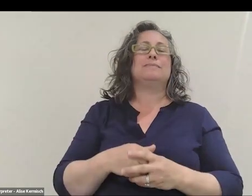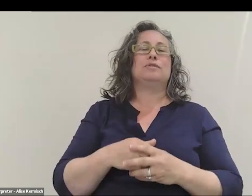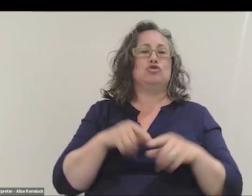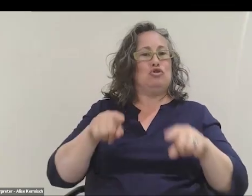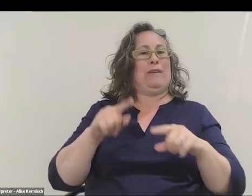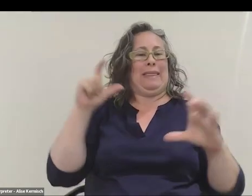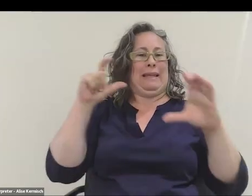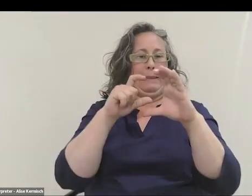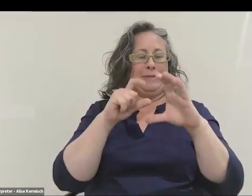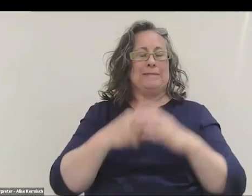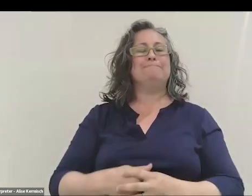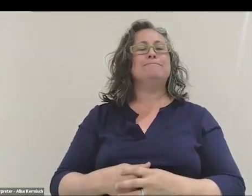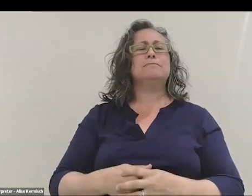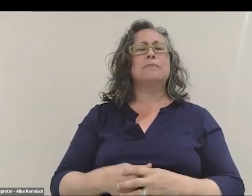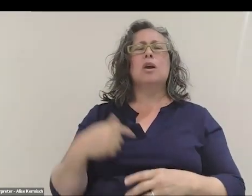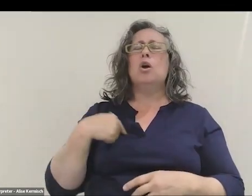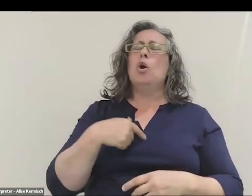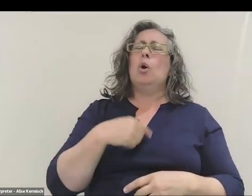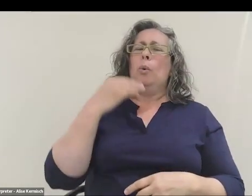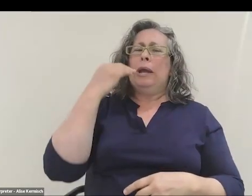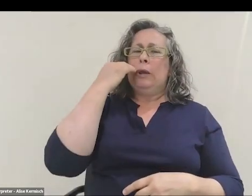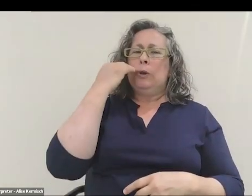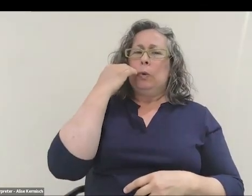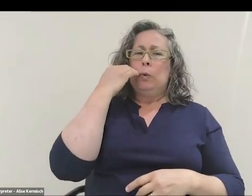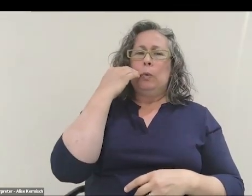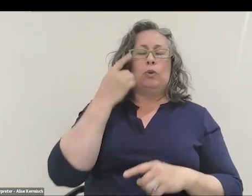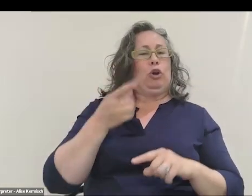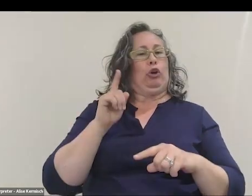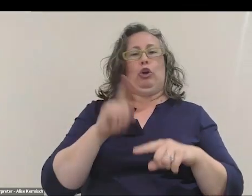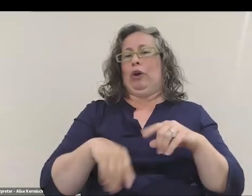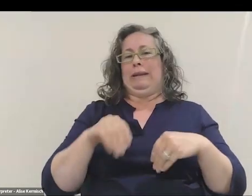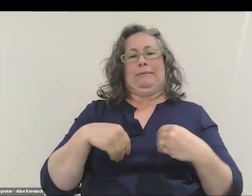We knew that we couldn't get everyone a device that requested one.